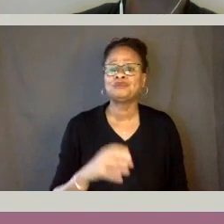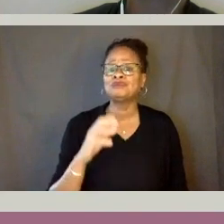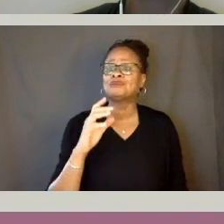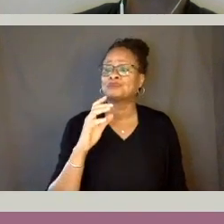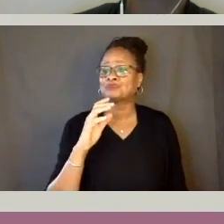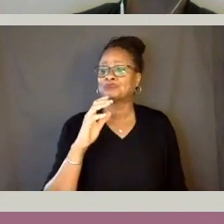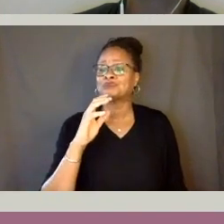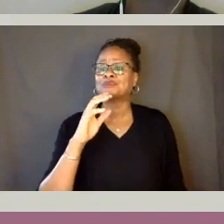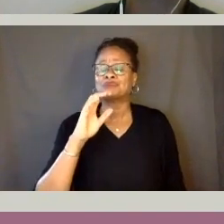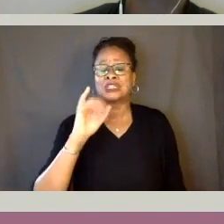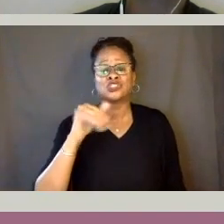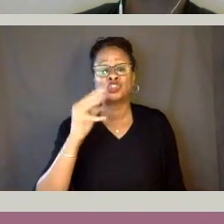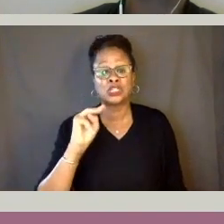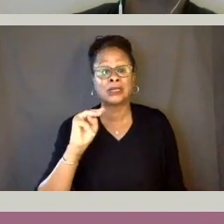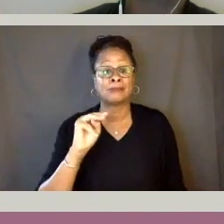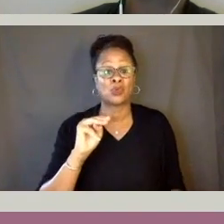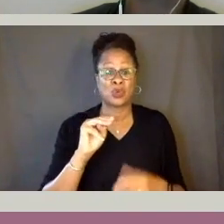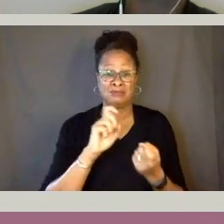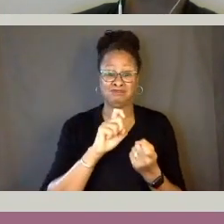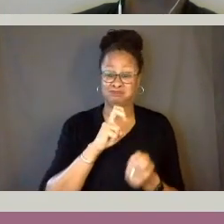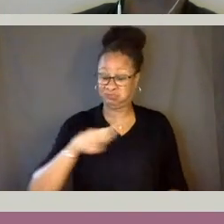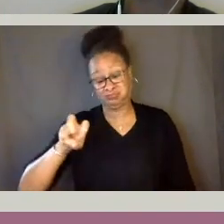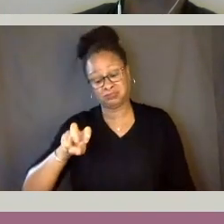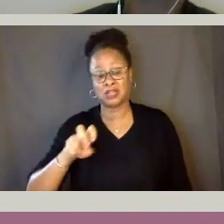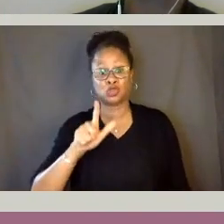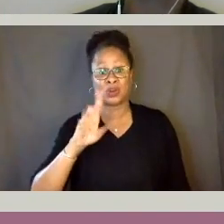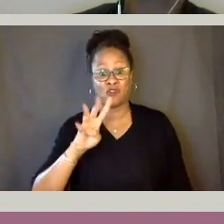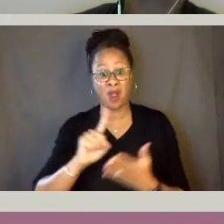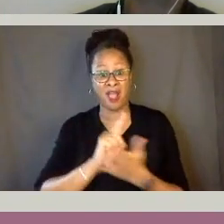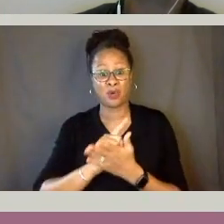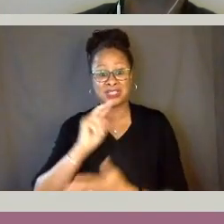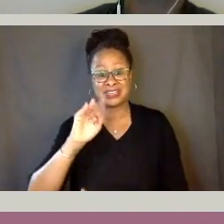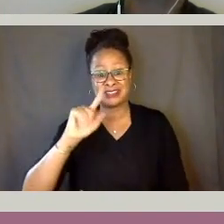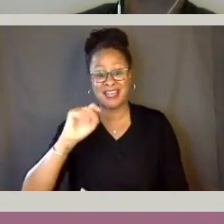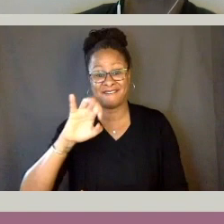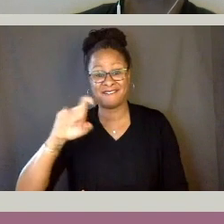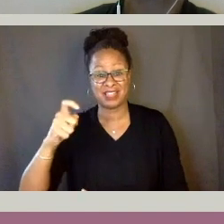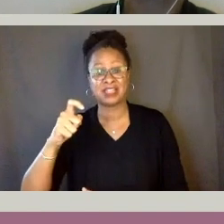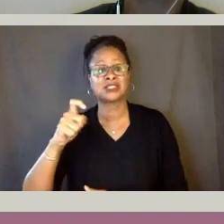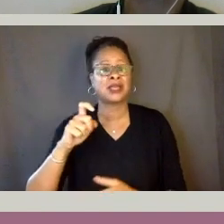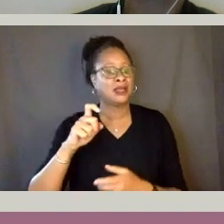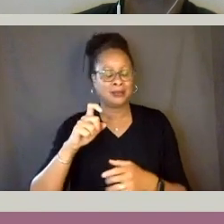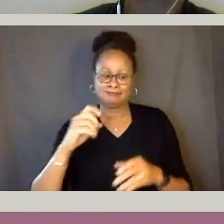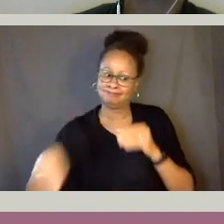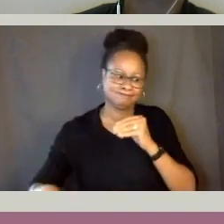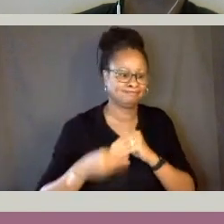And within 24 hours, Netflix was able to turn around an open-caption version.